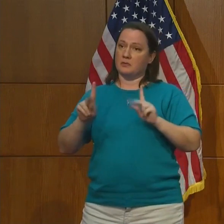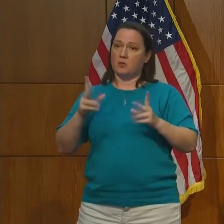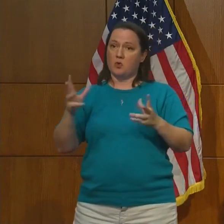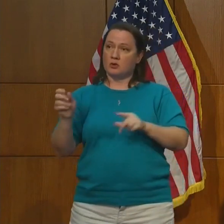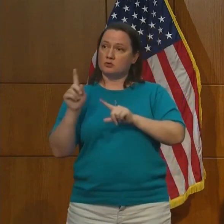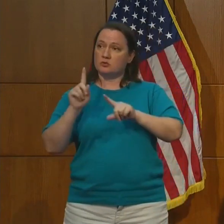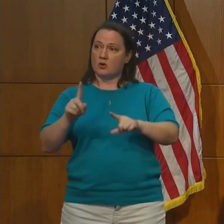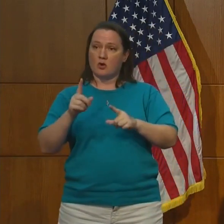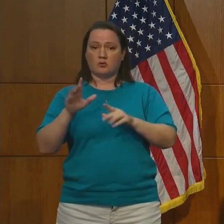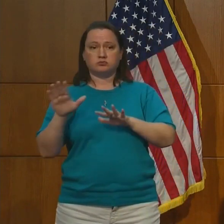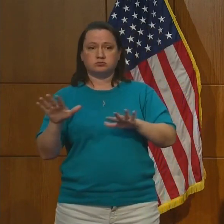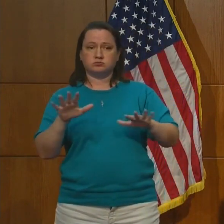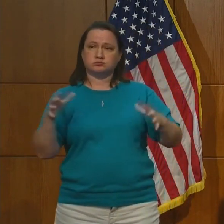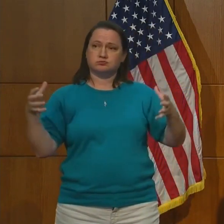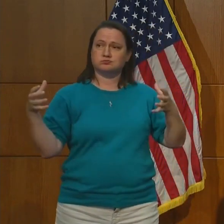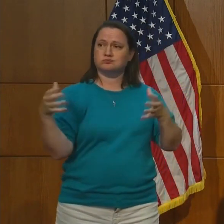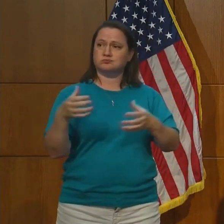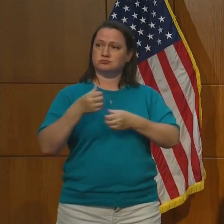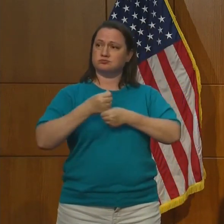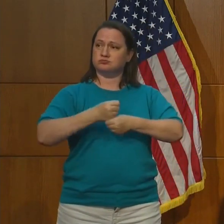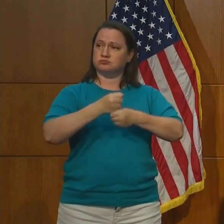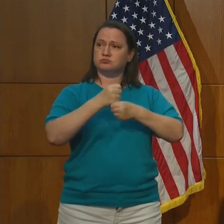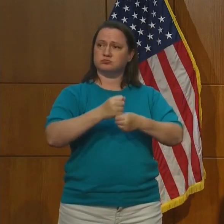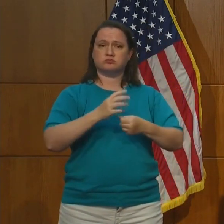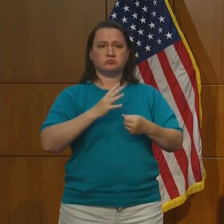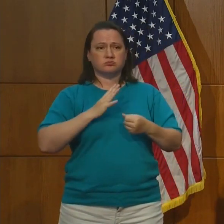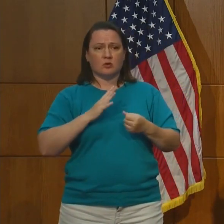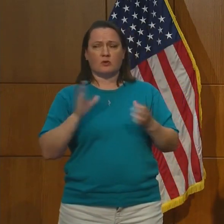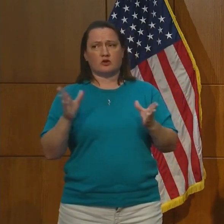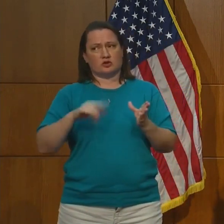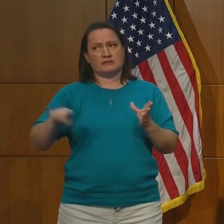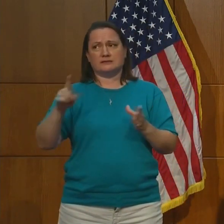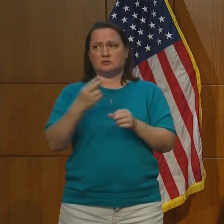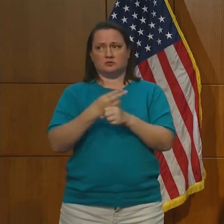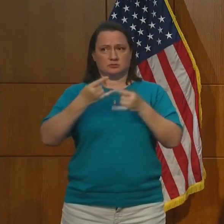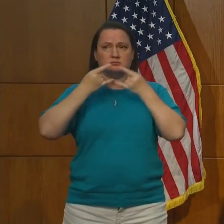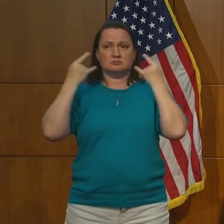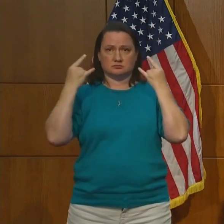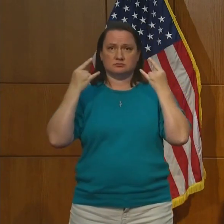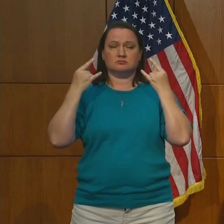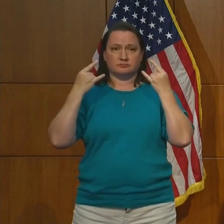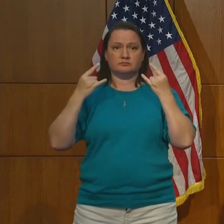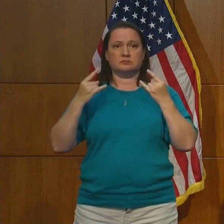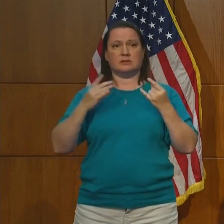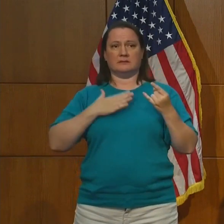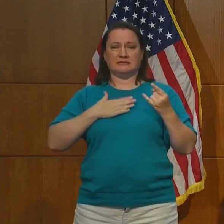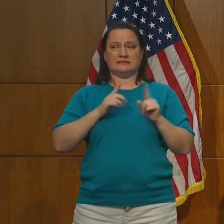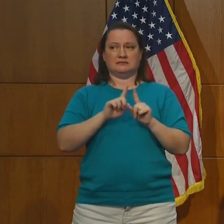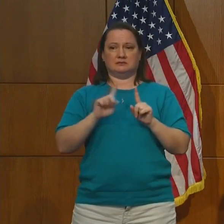OF THE BEEN IF. UP SITE IS IMPORTANT AND WILL TO AND THE LAWS BUT TO THOSE THAT WANT BUT